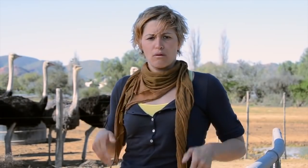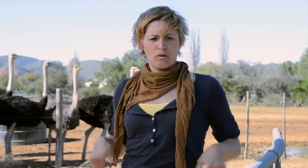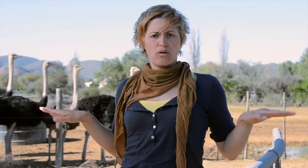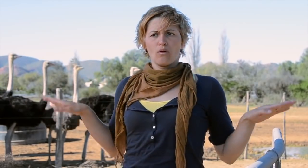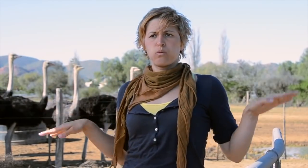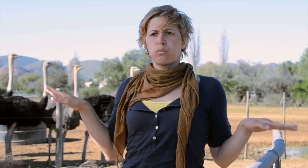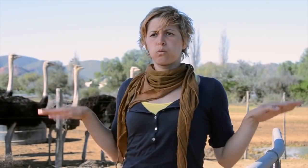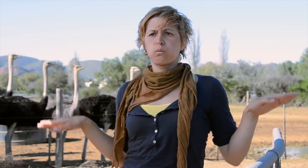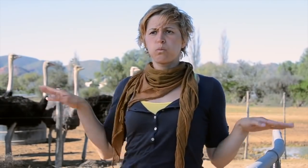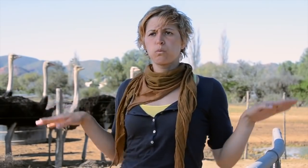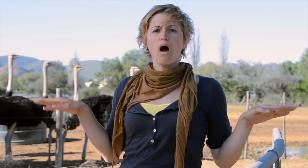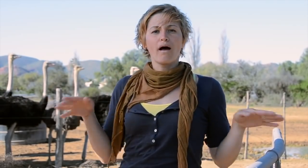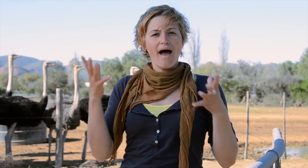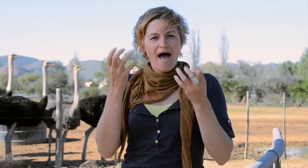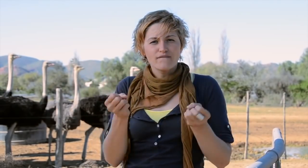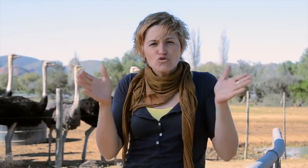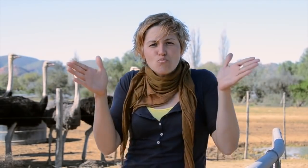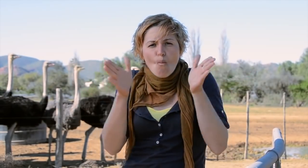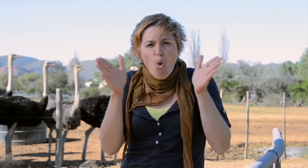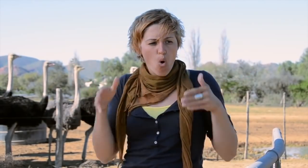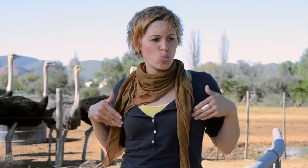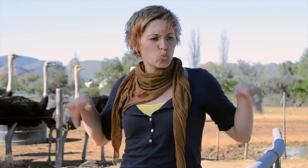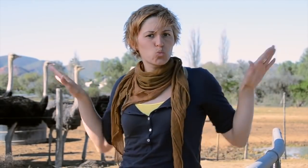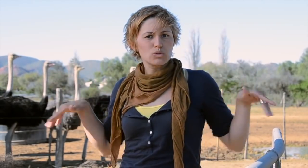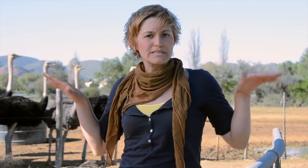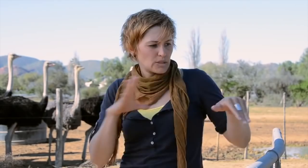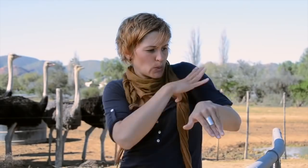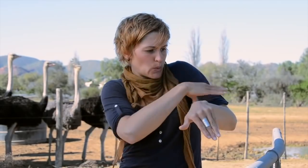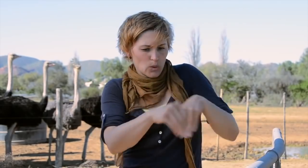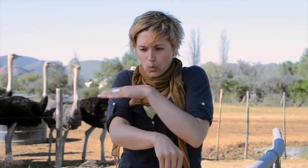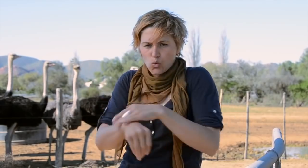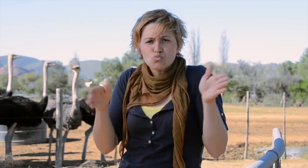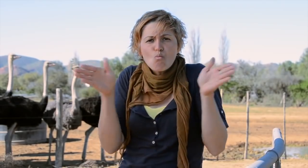When I was riding the ostrich, I could feel the size of their wingspan, and it